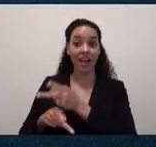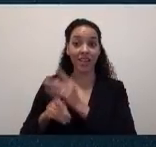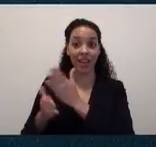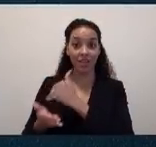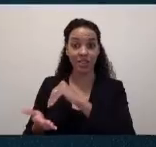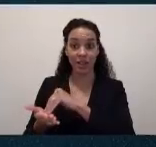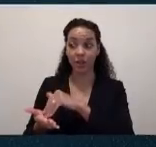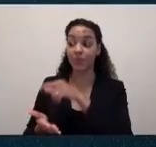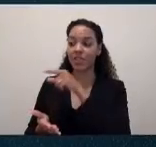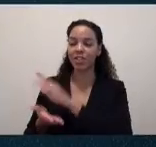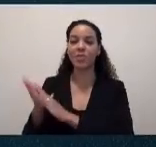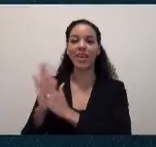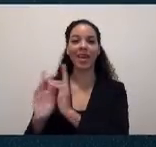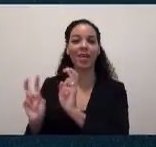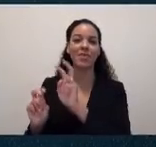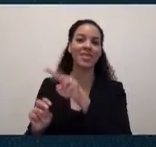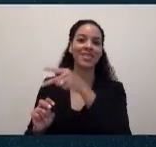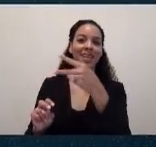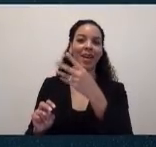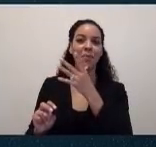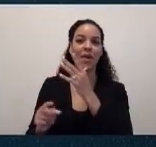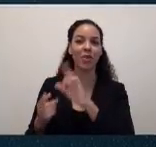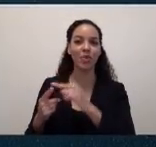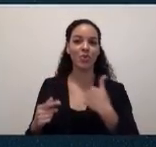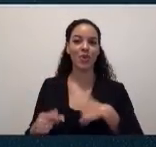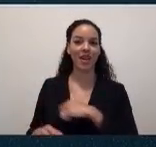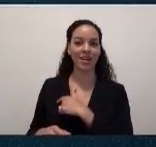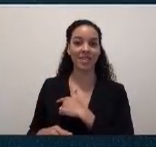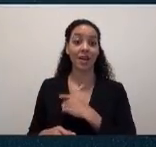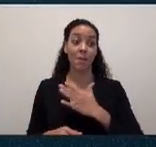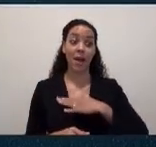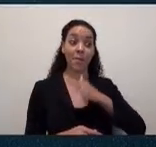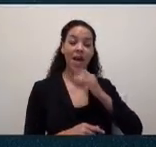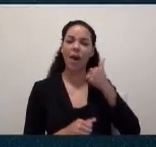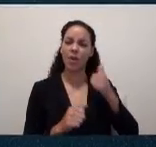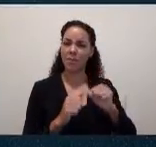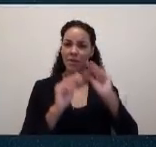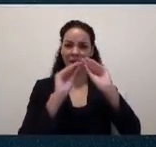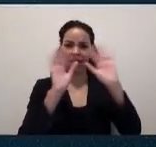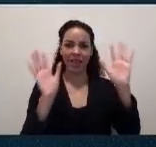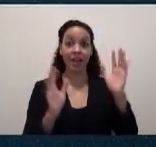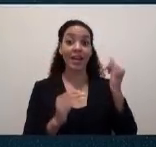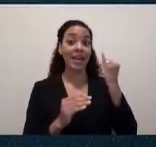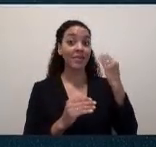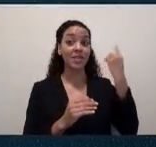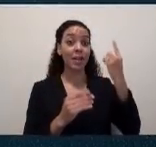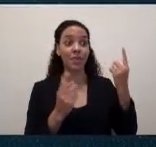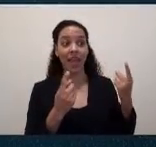For my mother, I remember this so well, when something good happened at her lab and in her work,